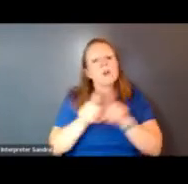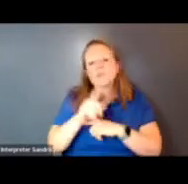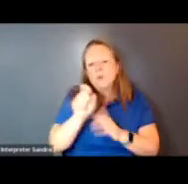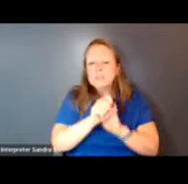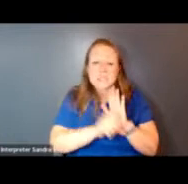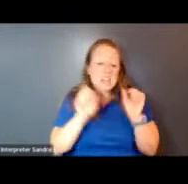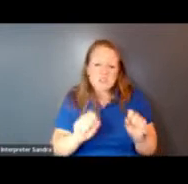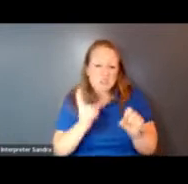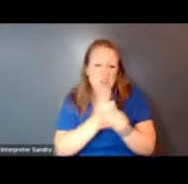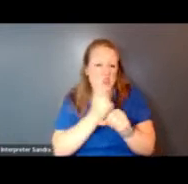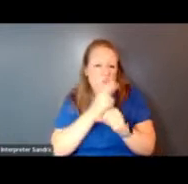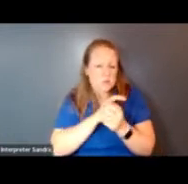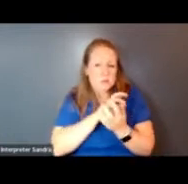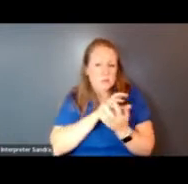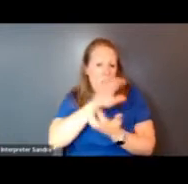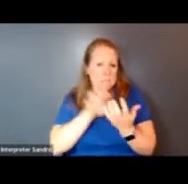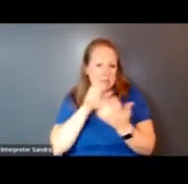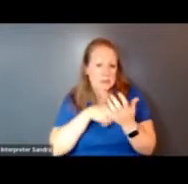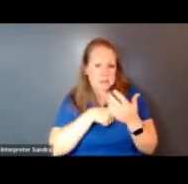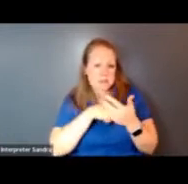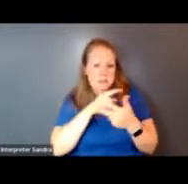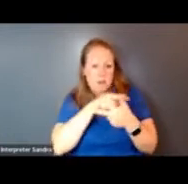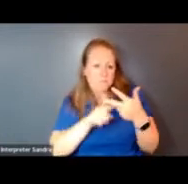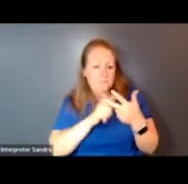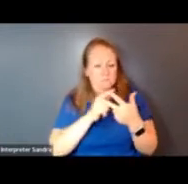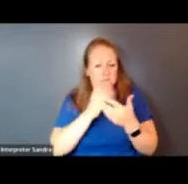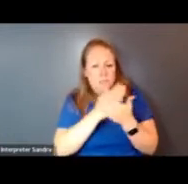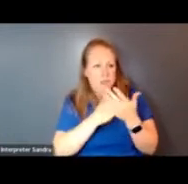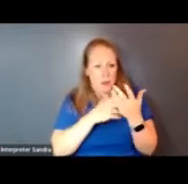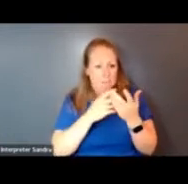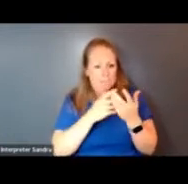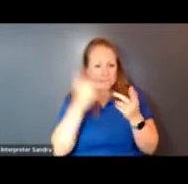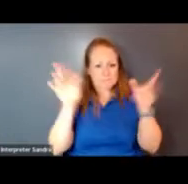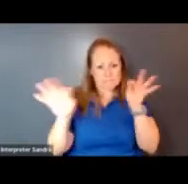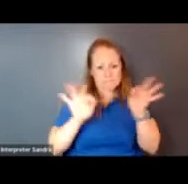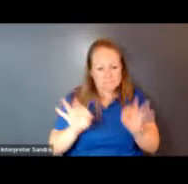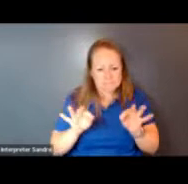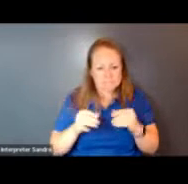approaches. And there's a lot of considerations here, we get a lot more technical, but I'm just going to keep it at a high level